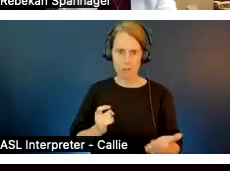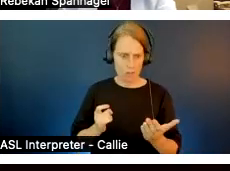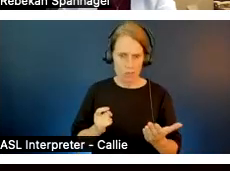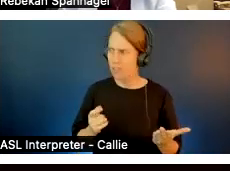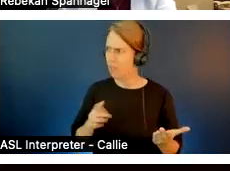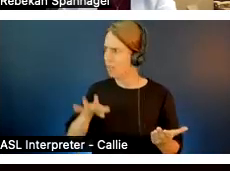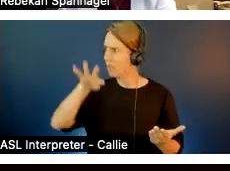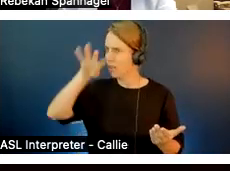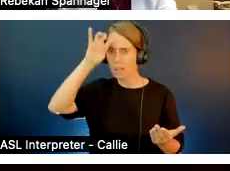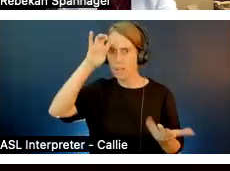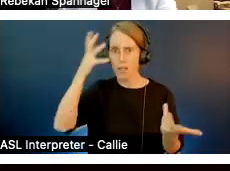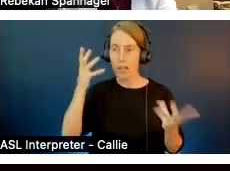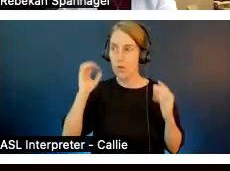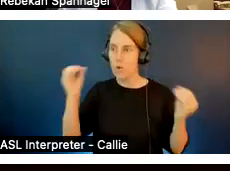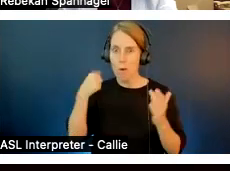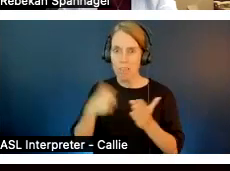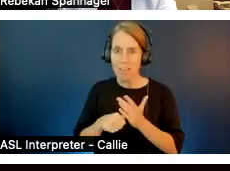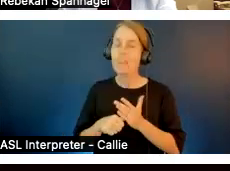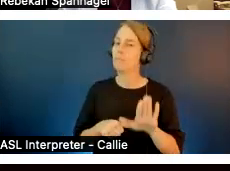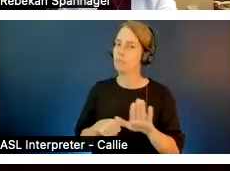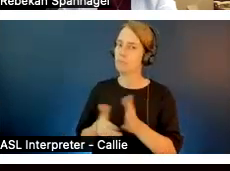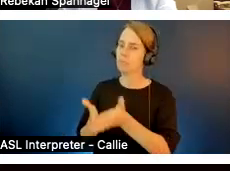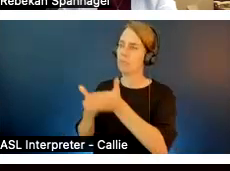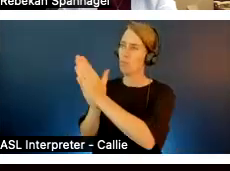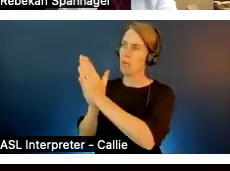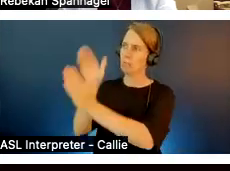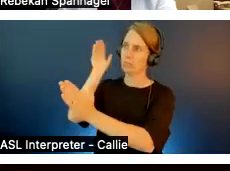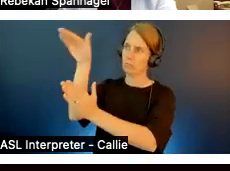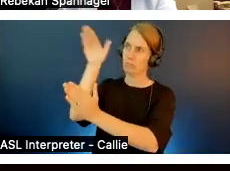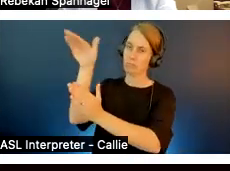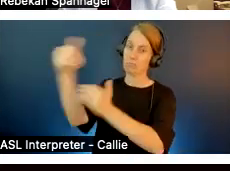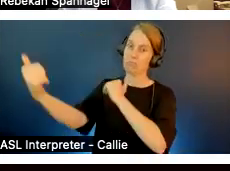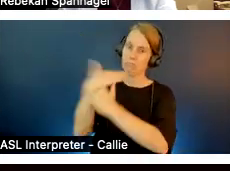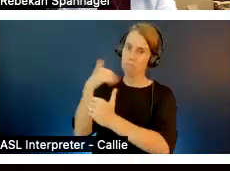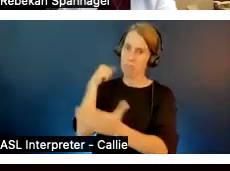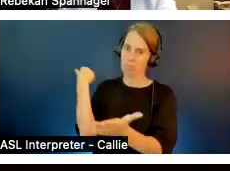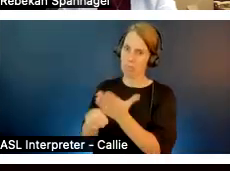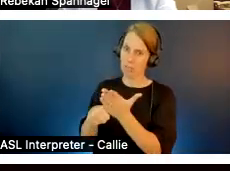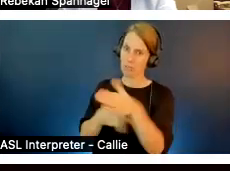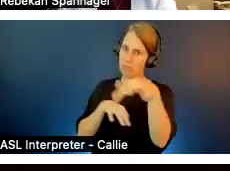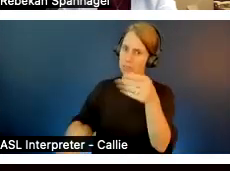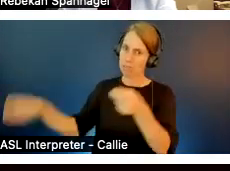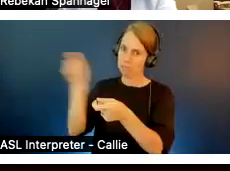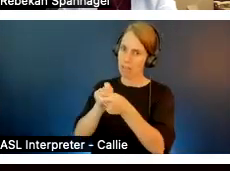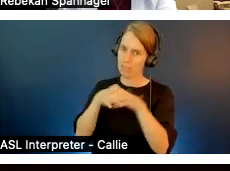because the agency is required by medicaid law to tell you why you're being denied the policy the